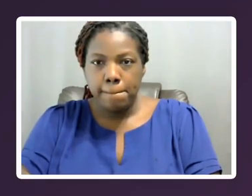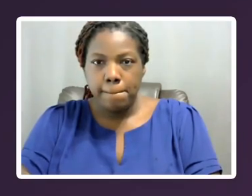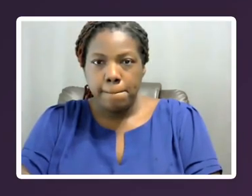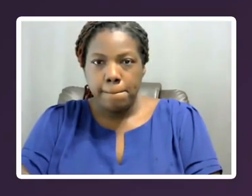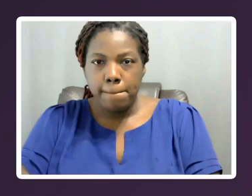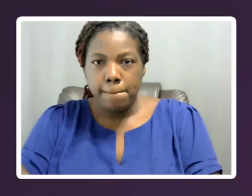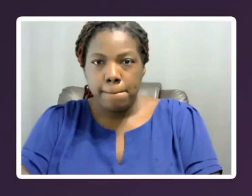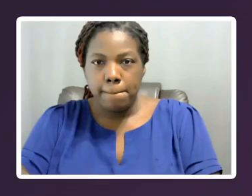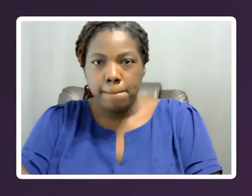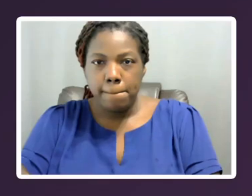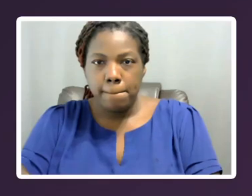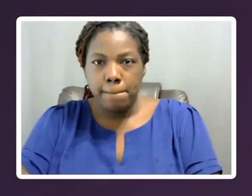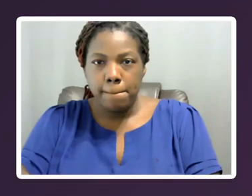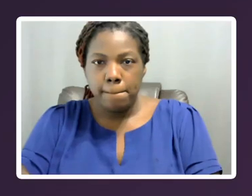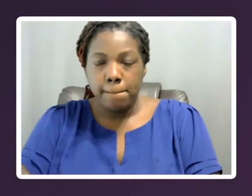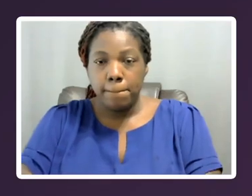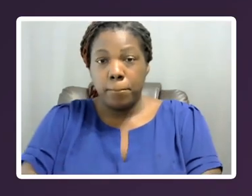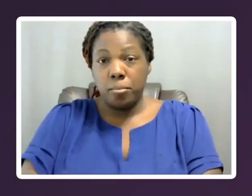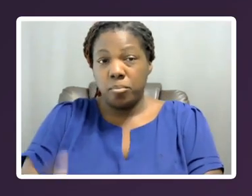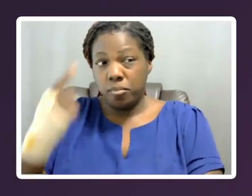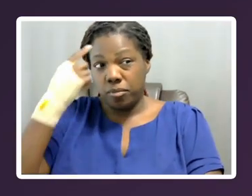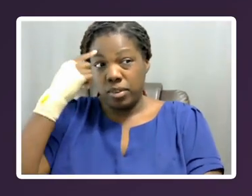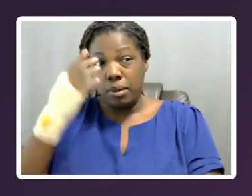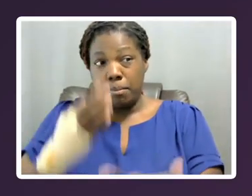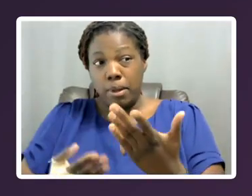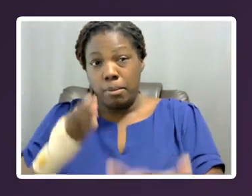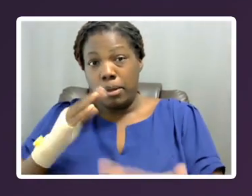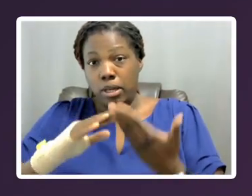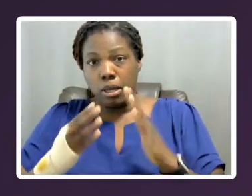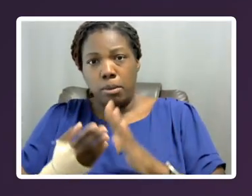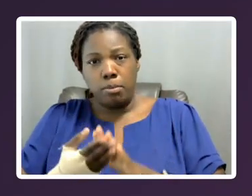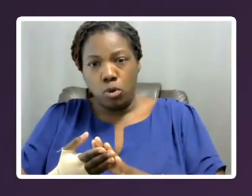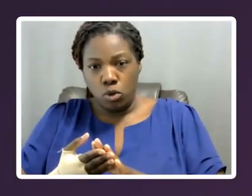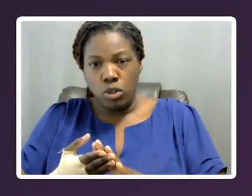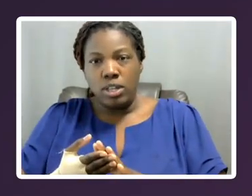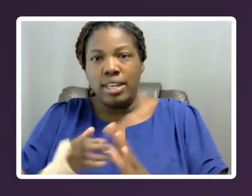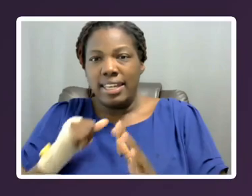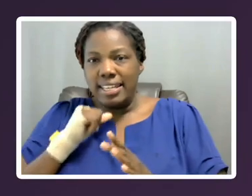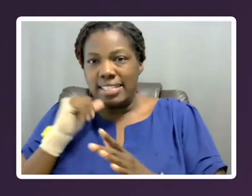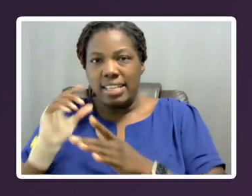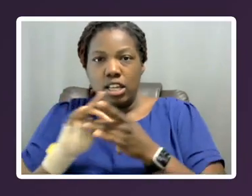I also think that maybe community isn't tied to a physical location. Maybe your community